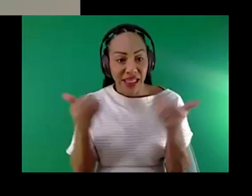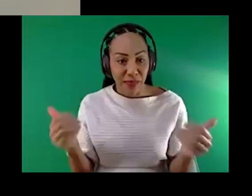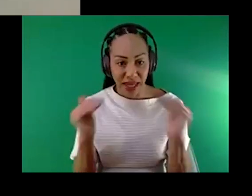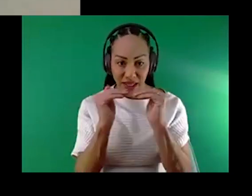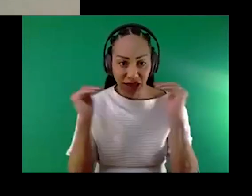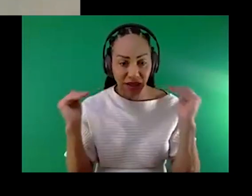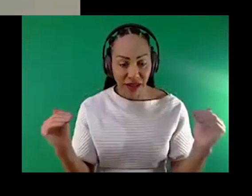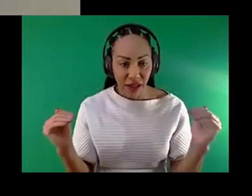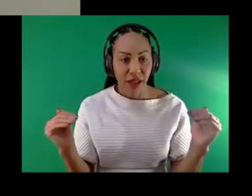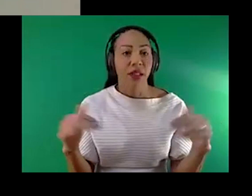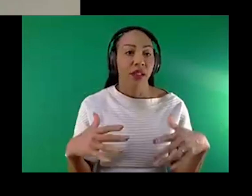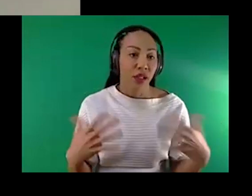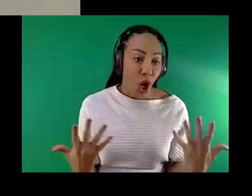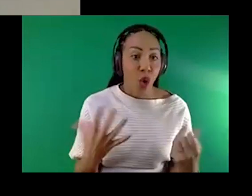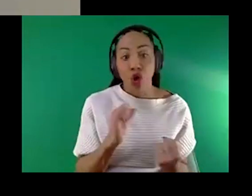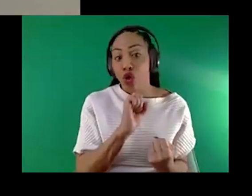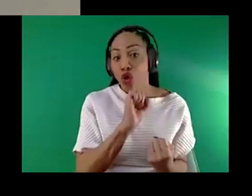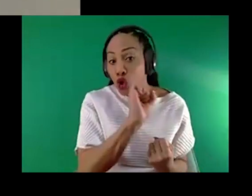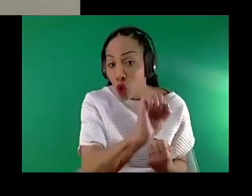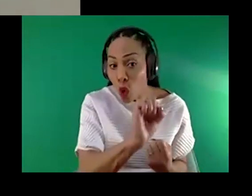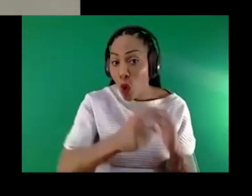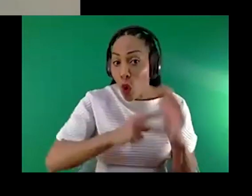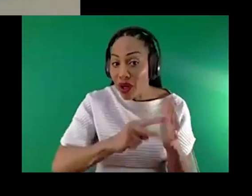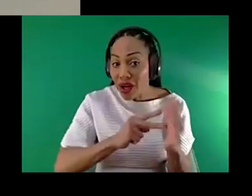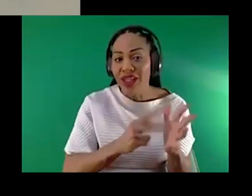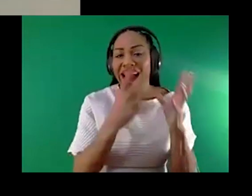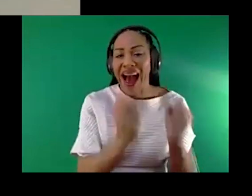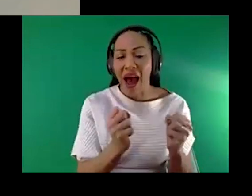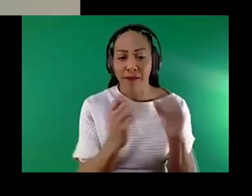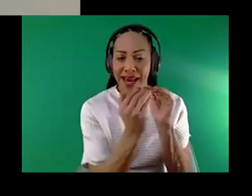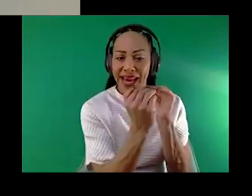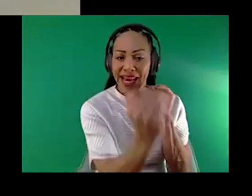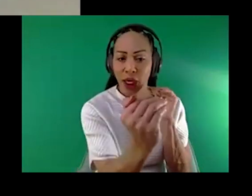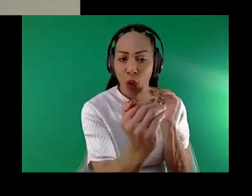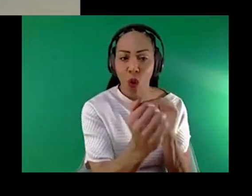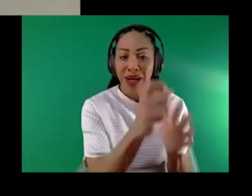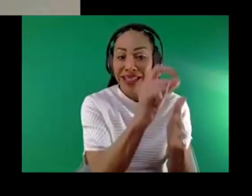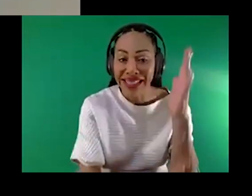would be viable provided that there is an equal representation of disabled artists